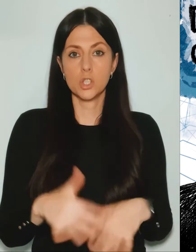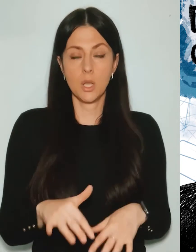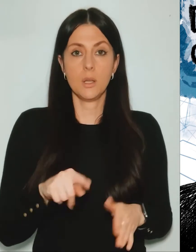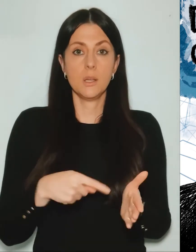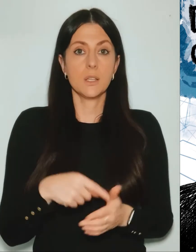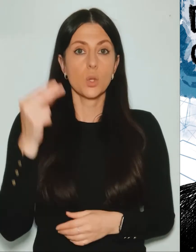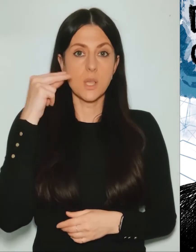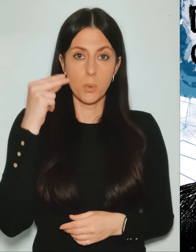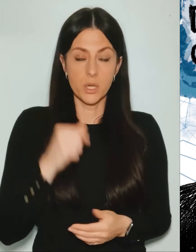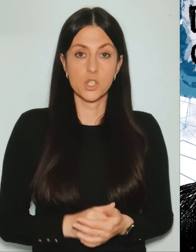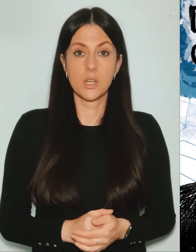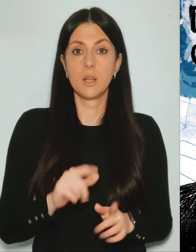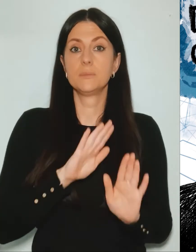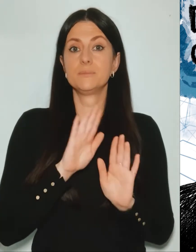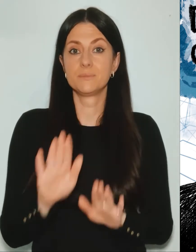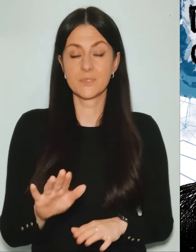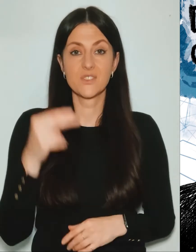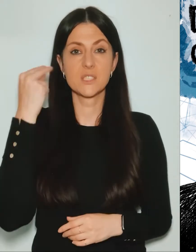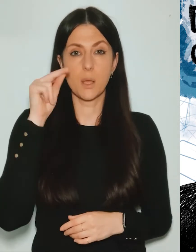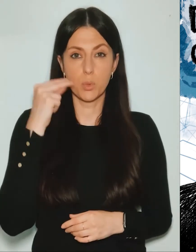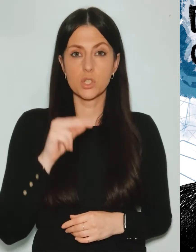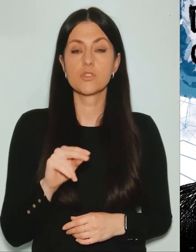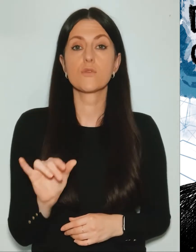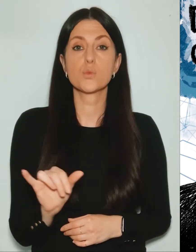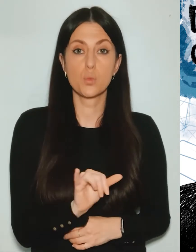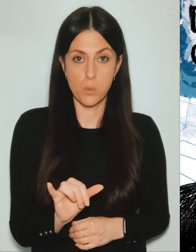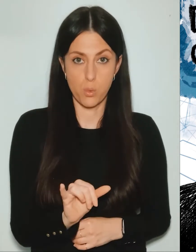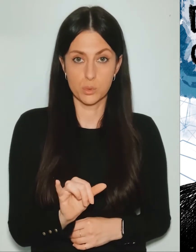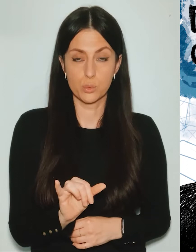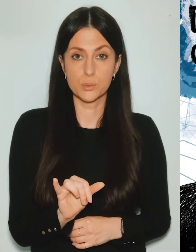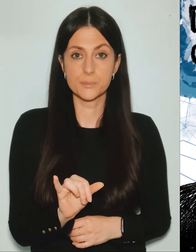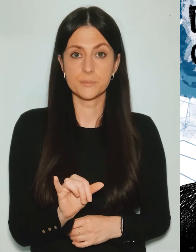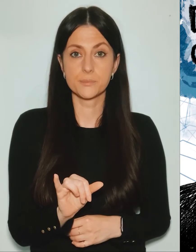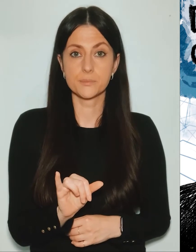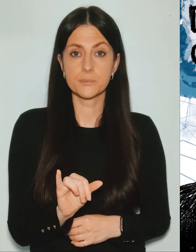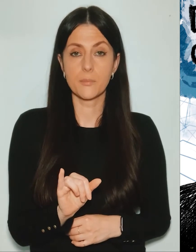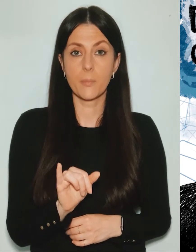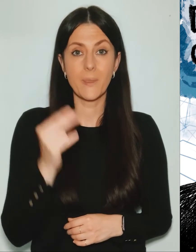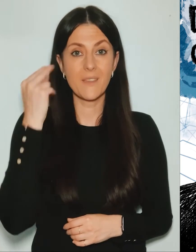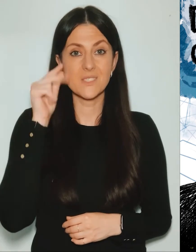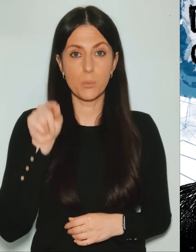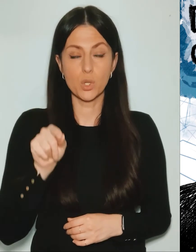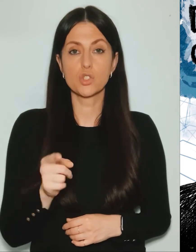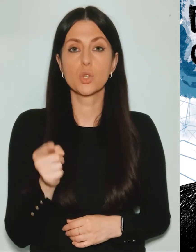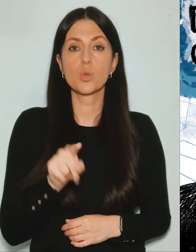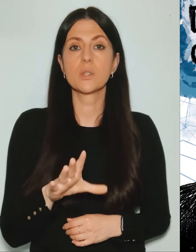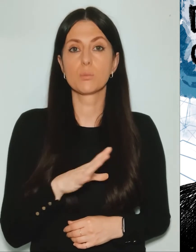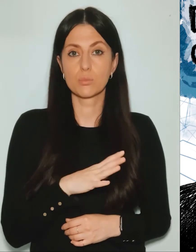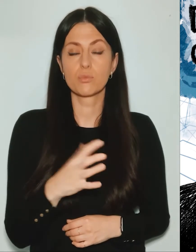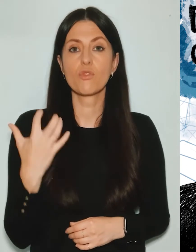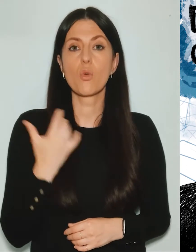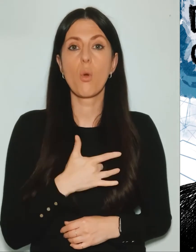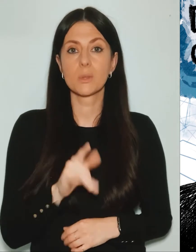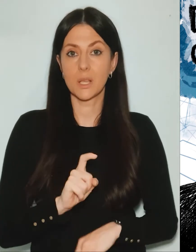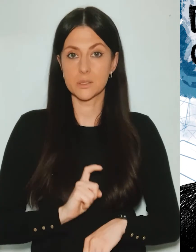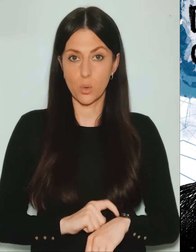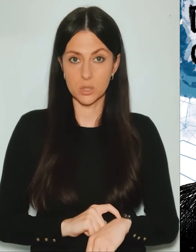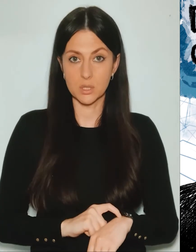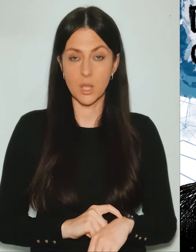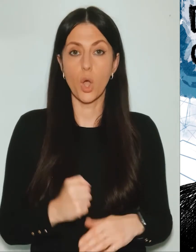In Zaporizhzhya, we arrived on Saturday, in Zaporizhzhya back then there was a curfew until Monday.